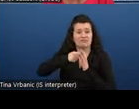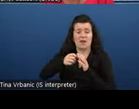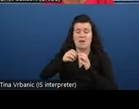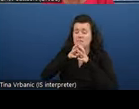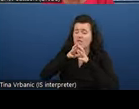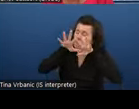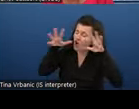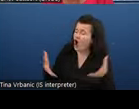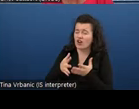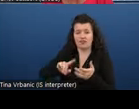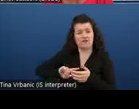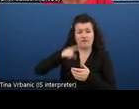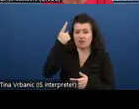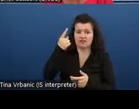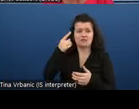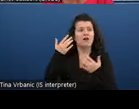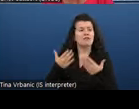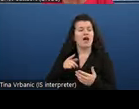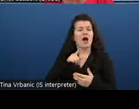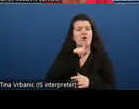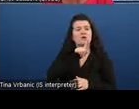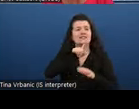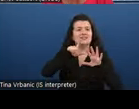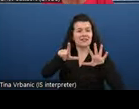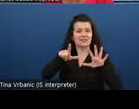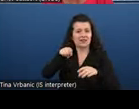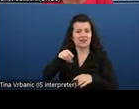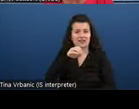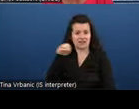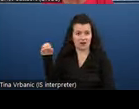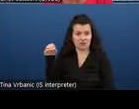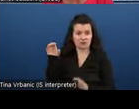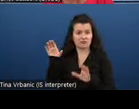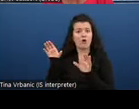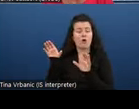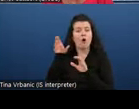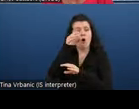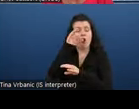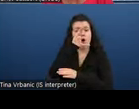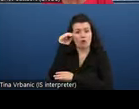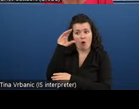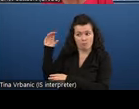we have almost 17,000 companies who are working with us so they're participating in the initiative.